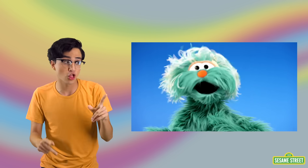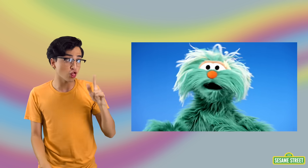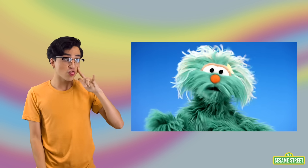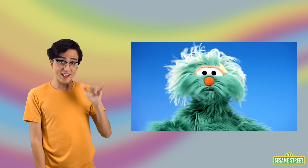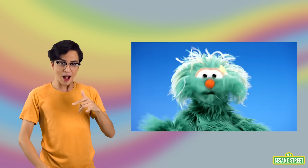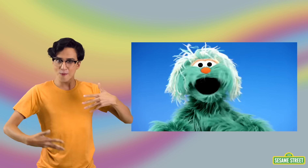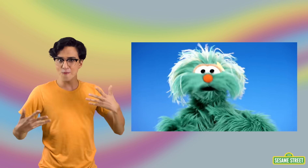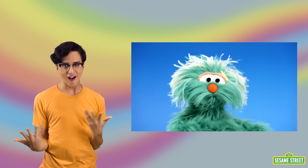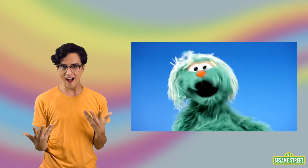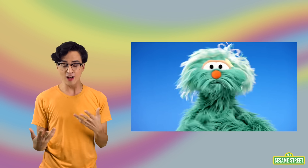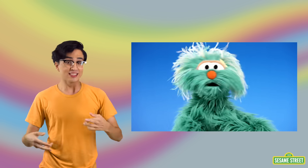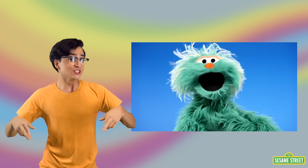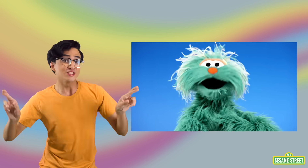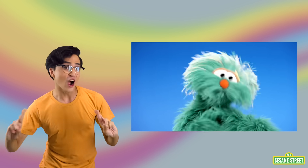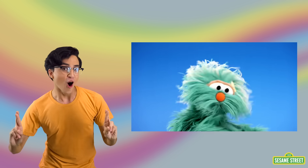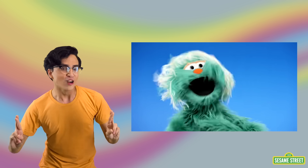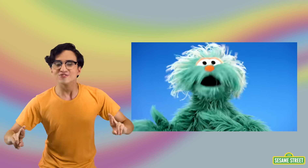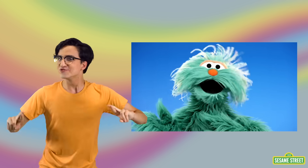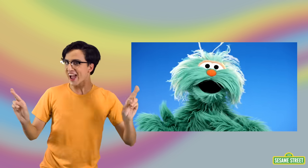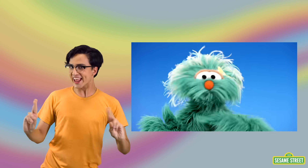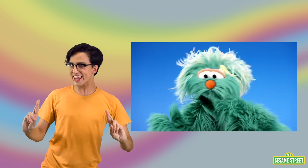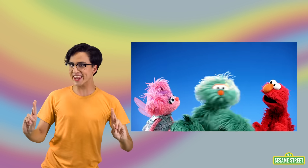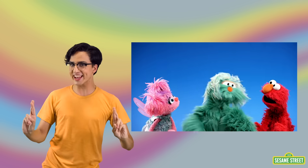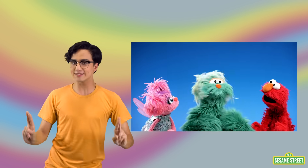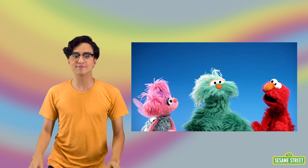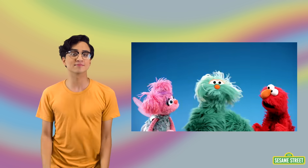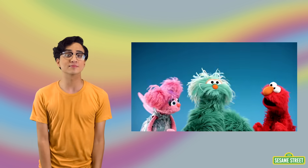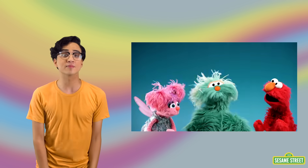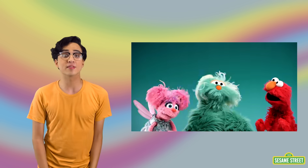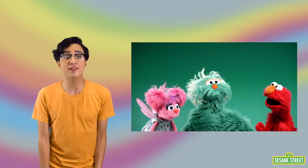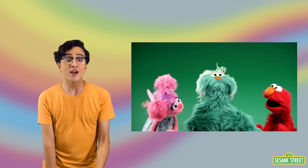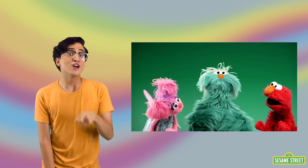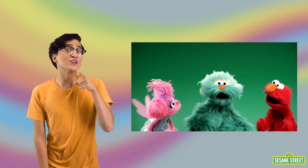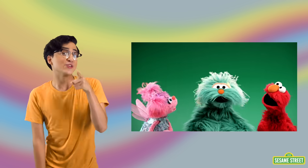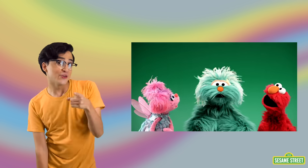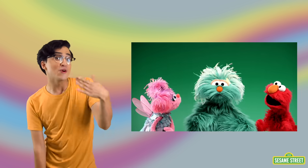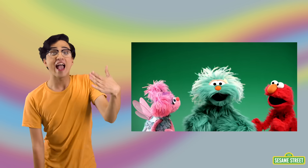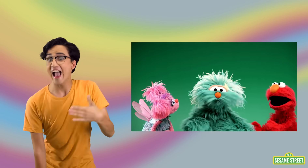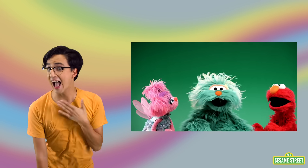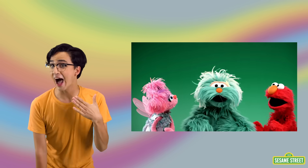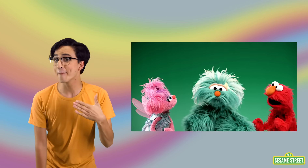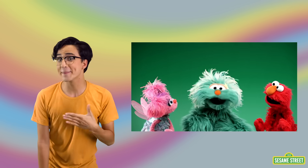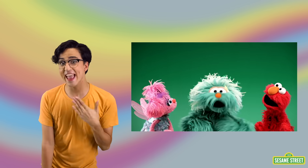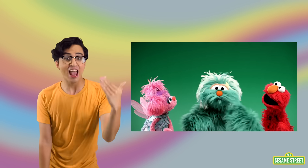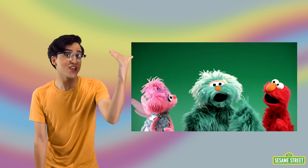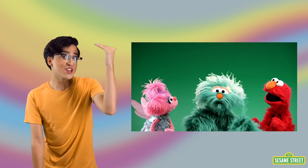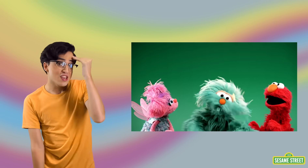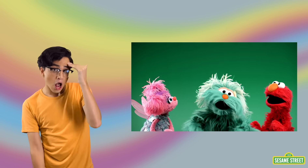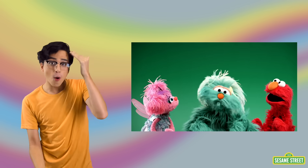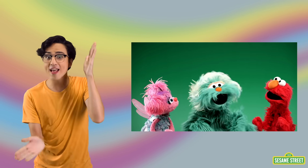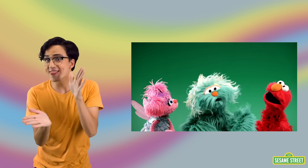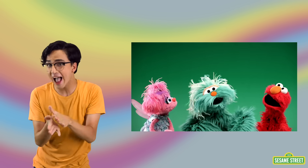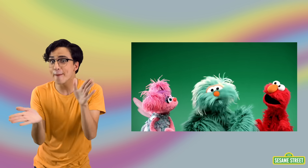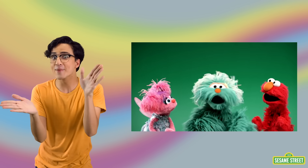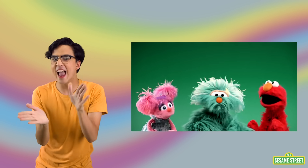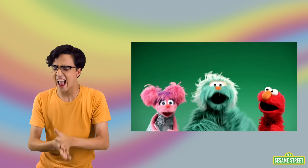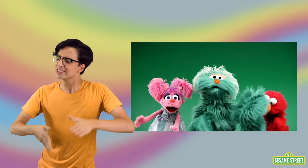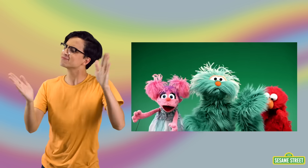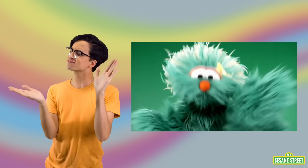It goes like this. (speaks in Spanish), ready? If you're happy and you know it, clap your hands